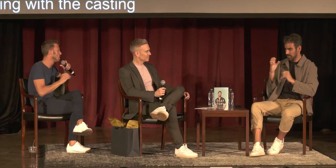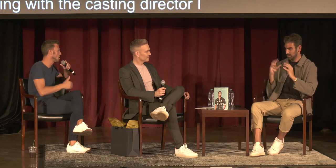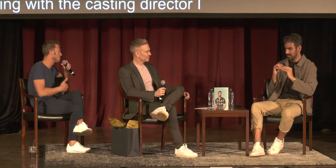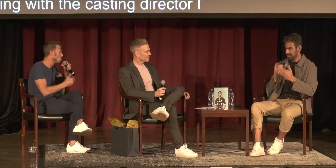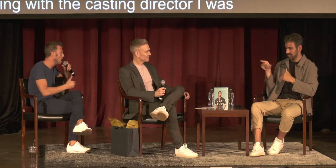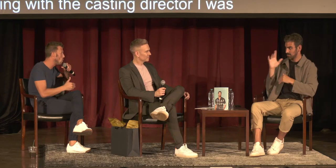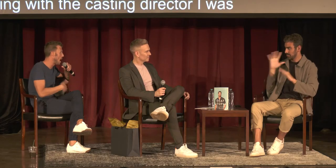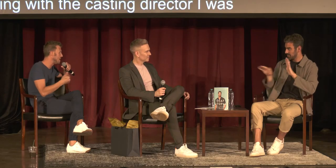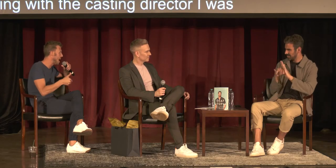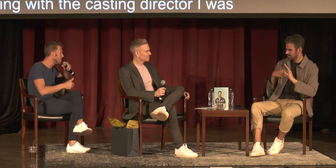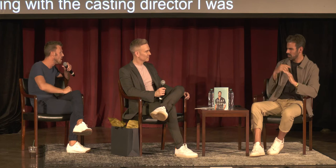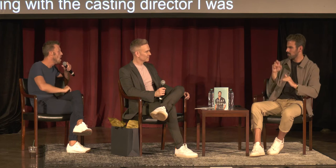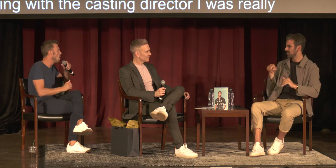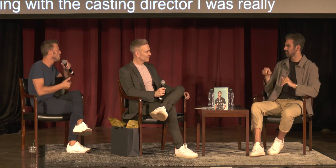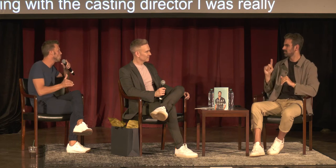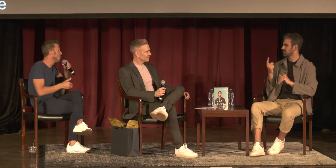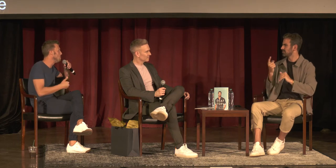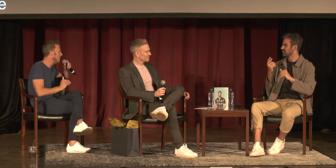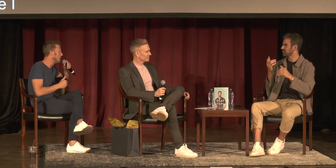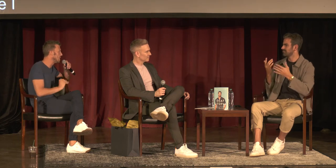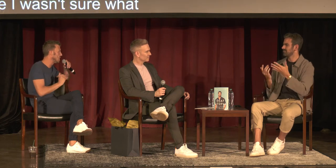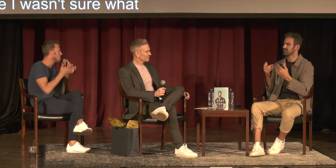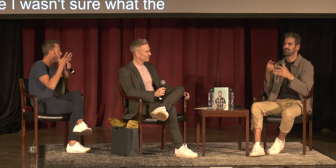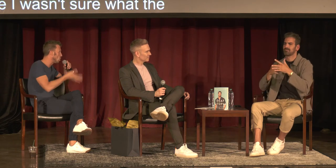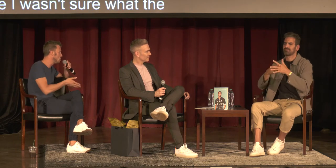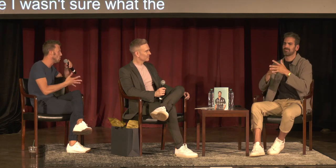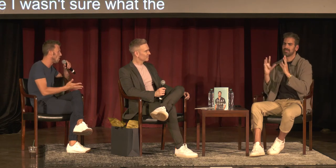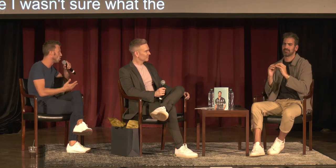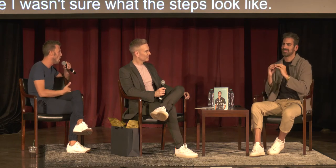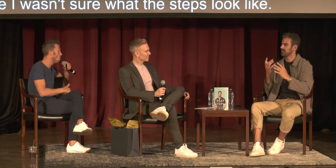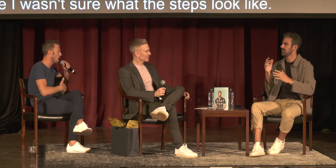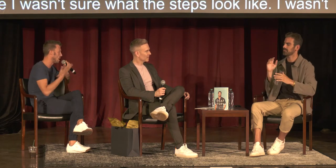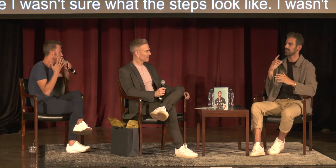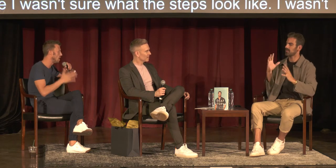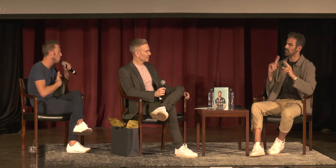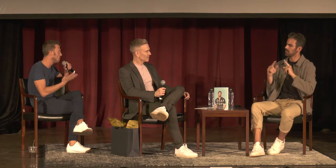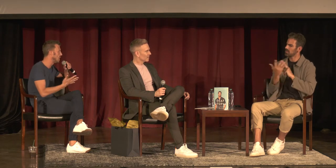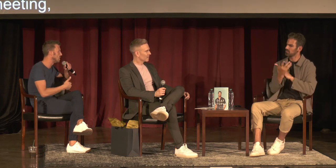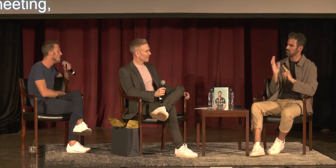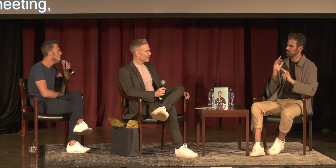what the steps looked like, what happened next. I wasn't sure if in the meeting they said, yes, we've chosen you. You're on the show. Or I get a plane, or whatever the case is.